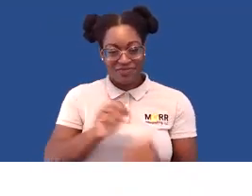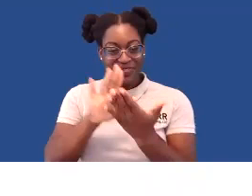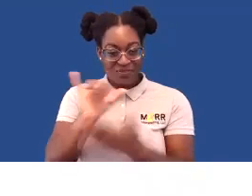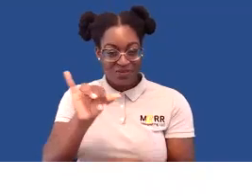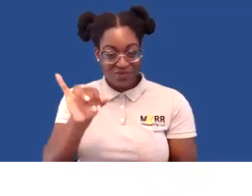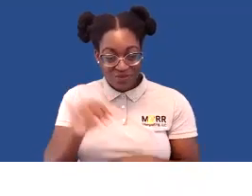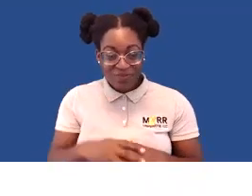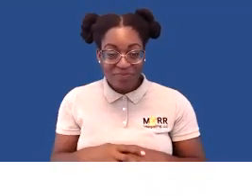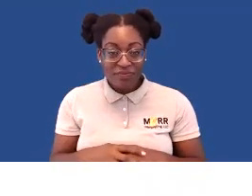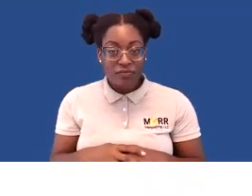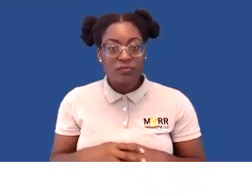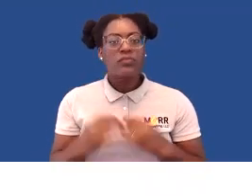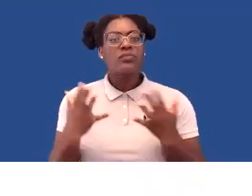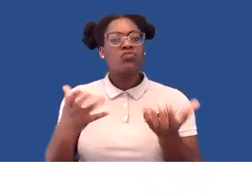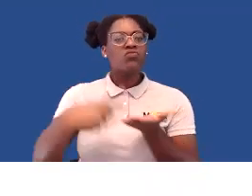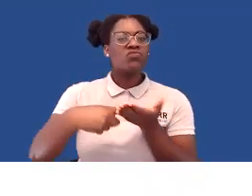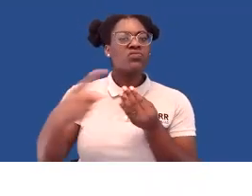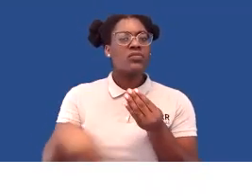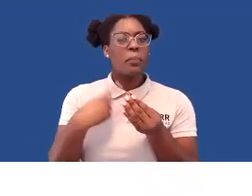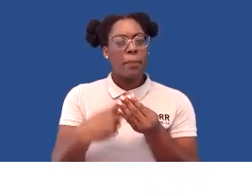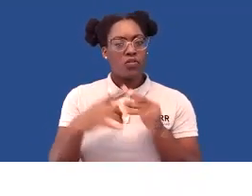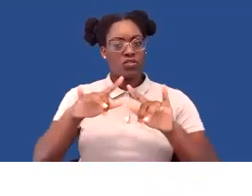But let's talk about the benefits of synchronous online tutoring.